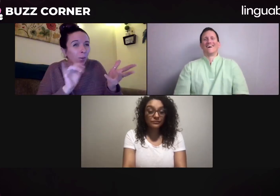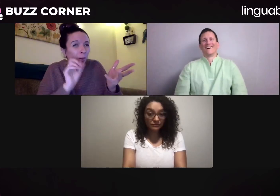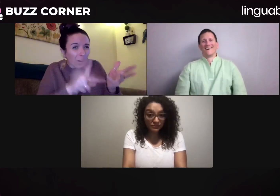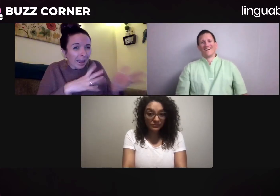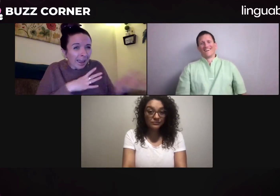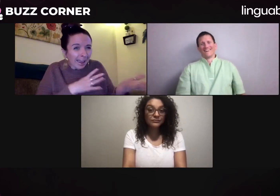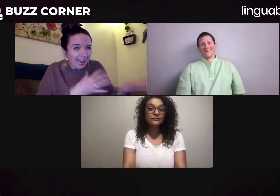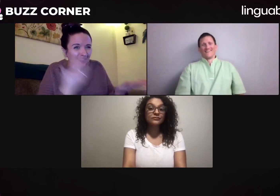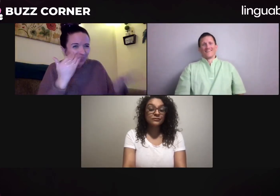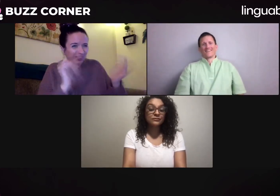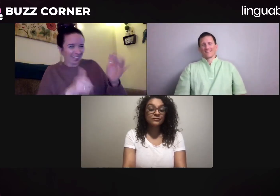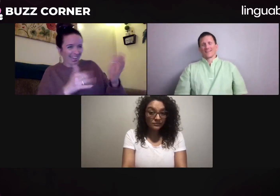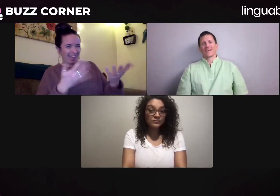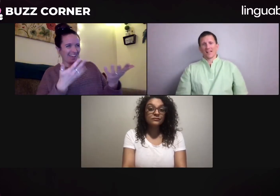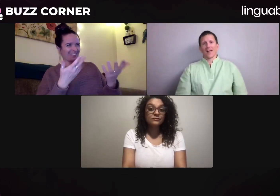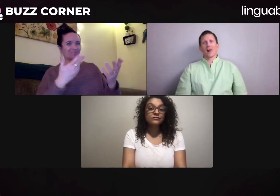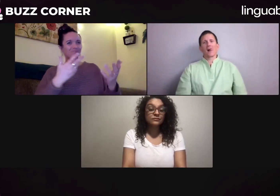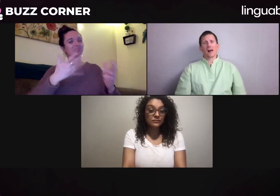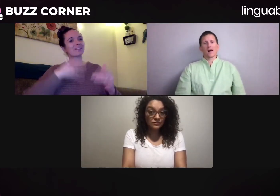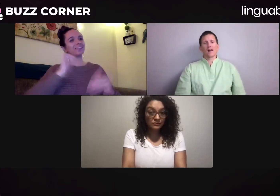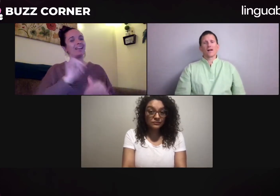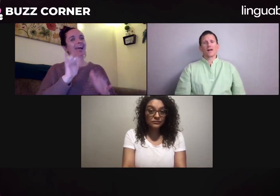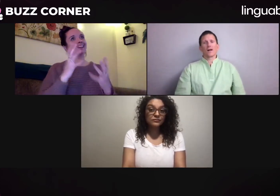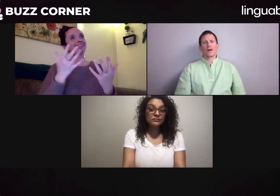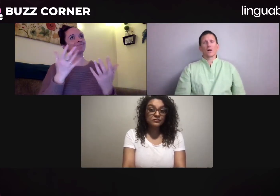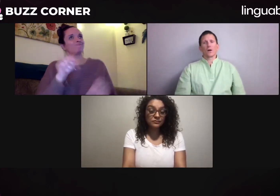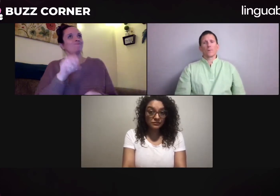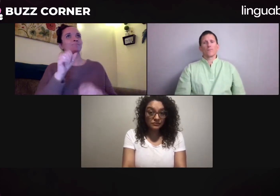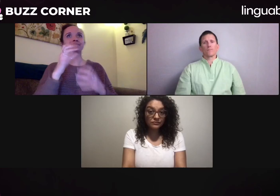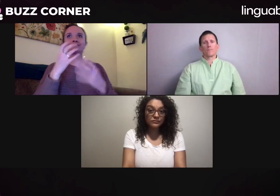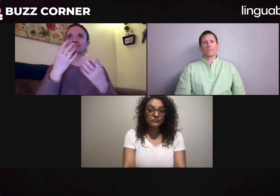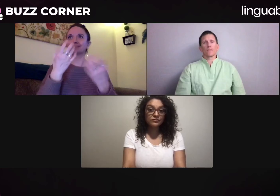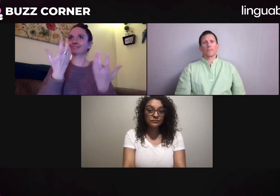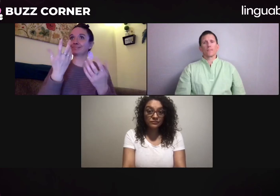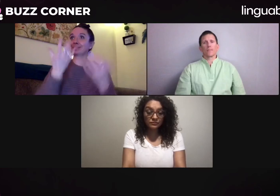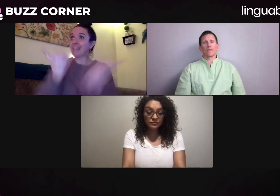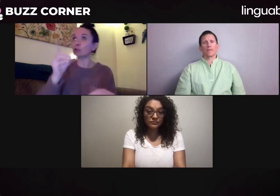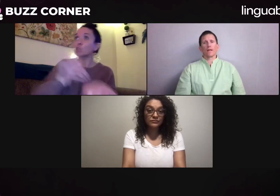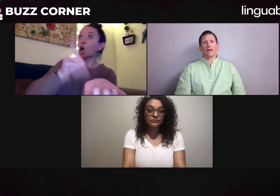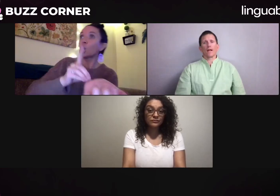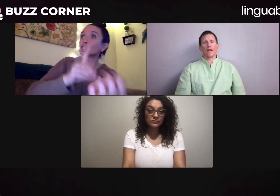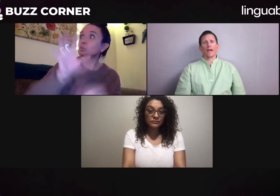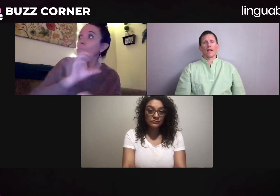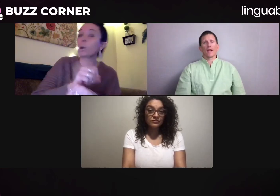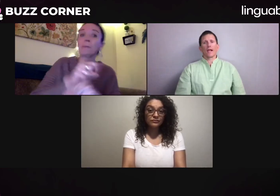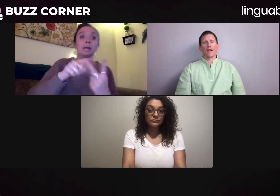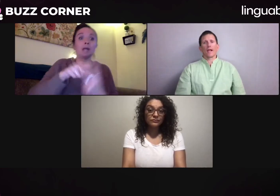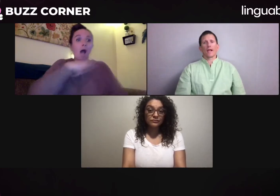and that sort of admiration